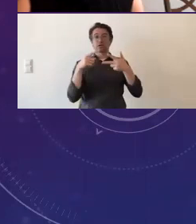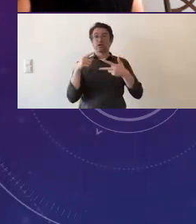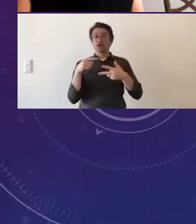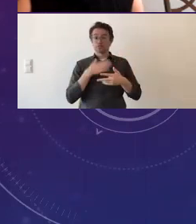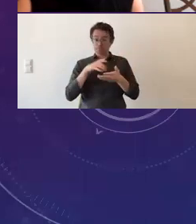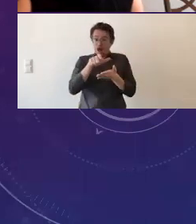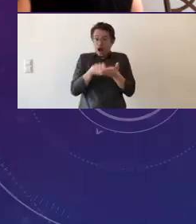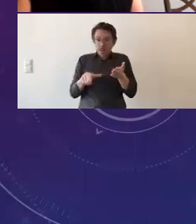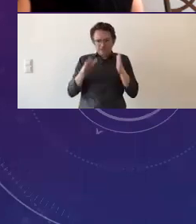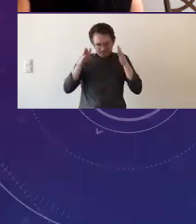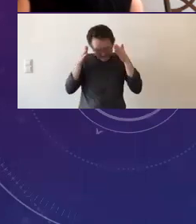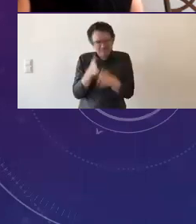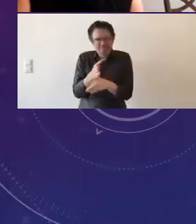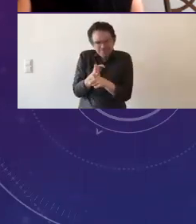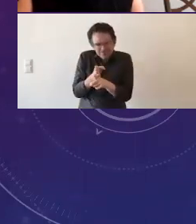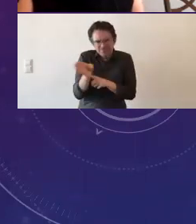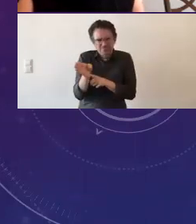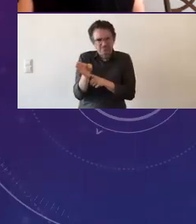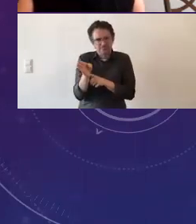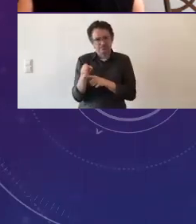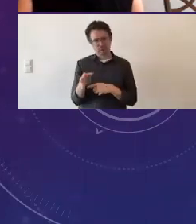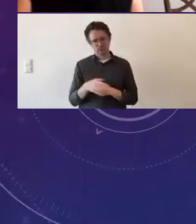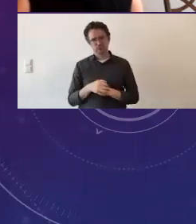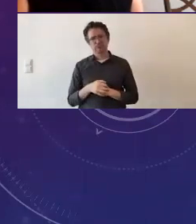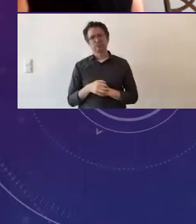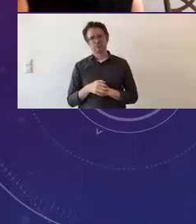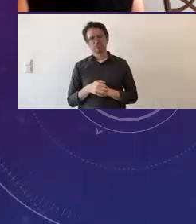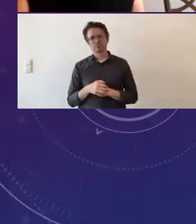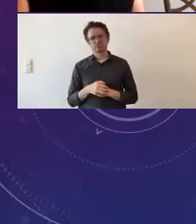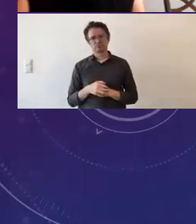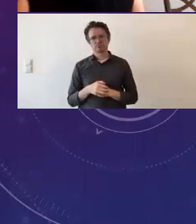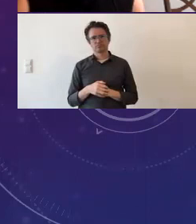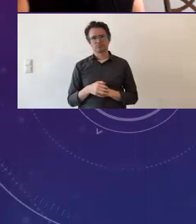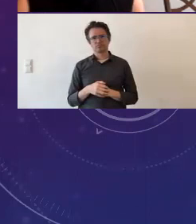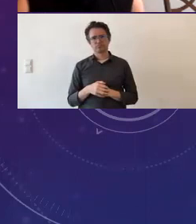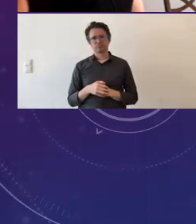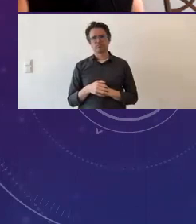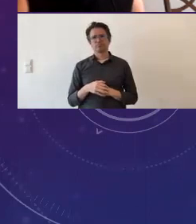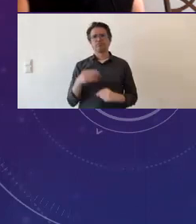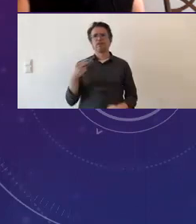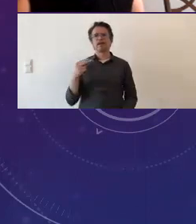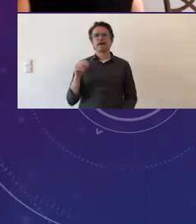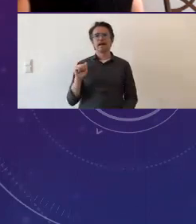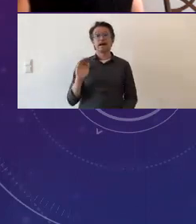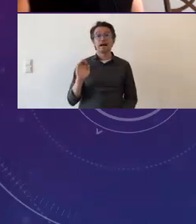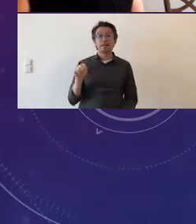videos are accessible if you go to the inclusion 101 webinar page with us I